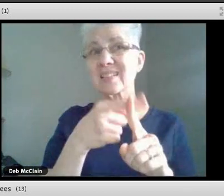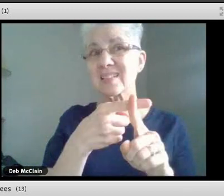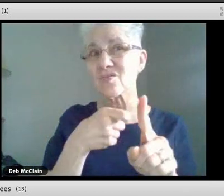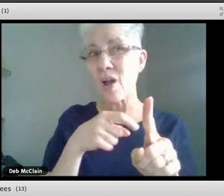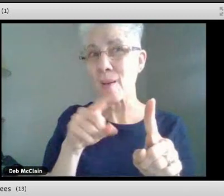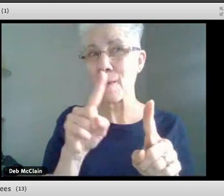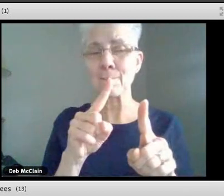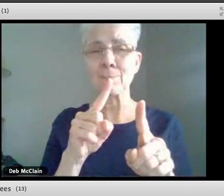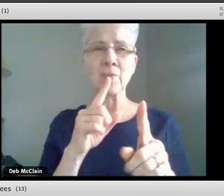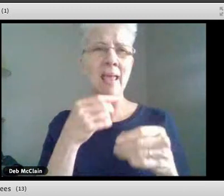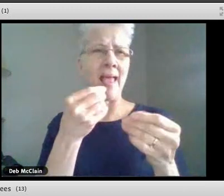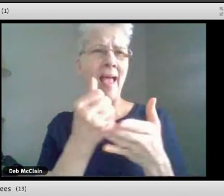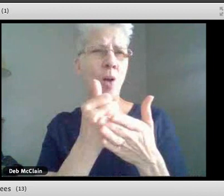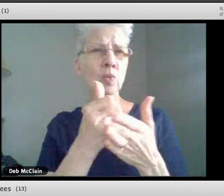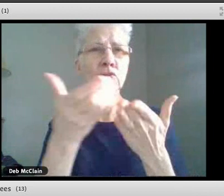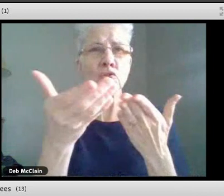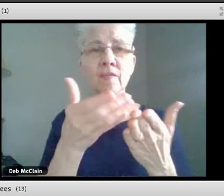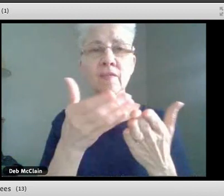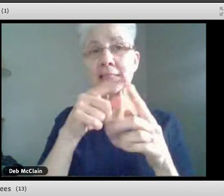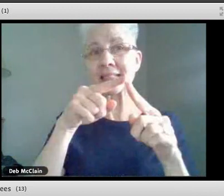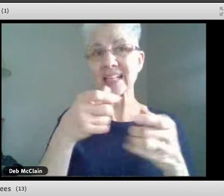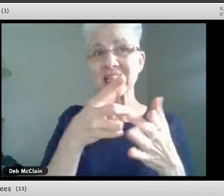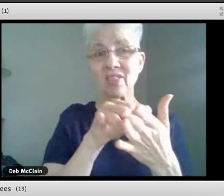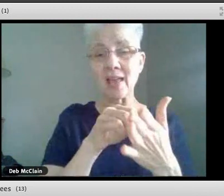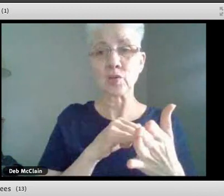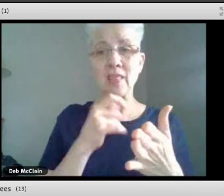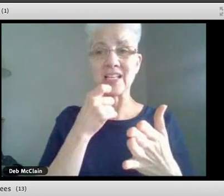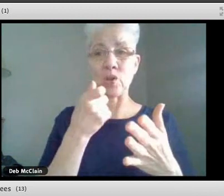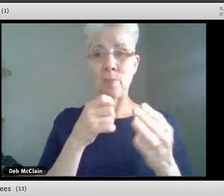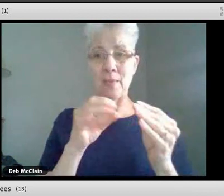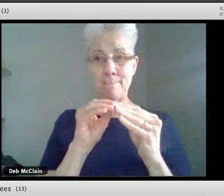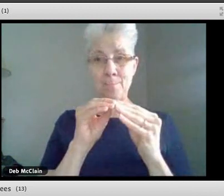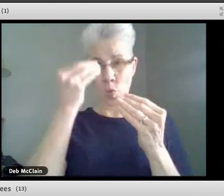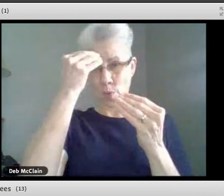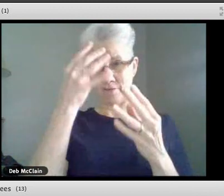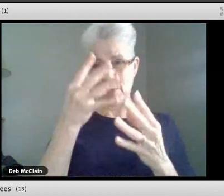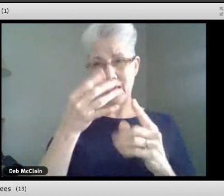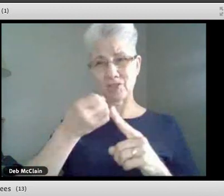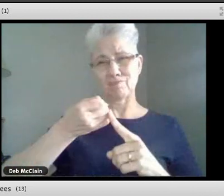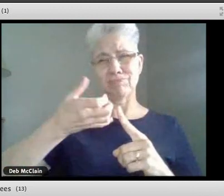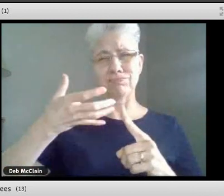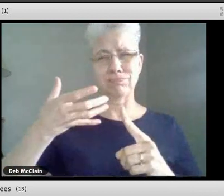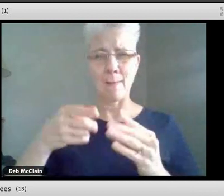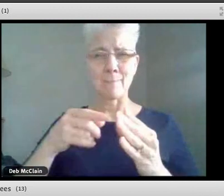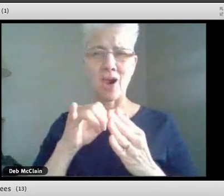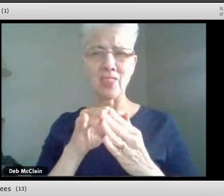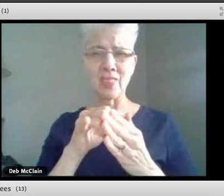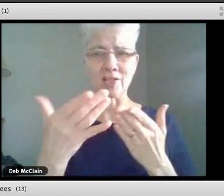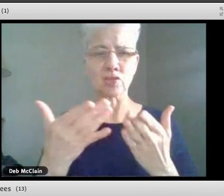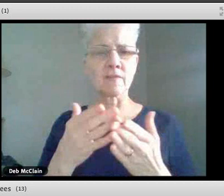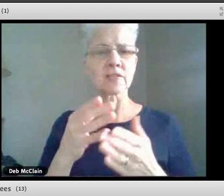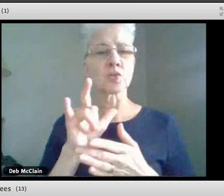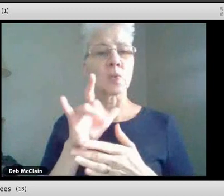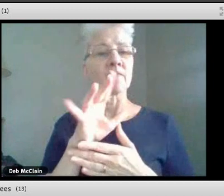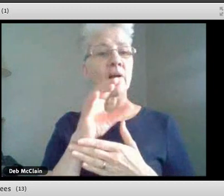and different things like that, and so this is just a little bit more information about that service, but, you know, 25 percent have looked at an online video